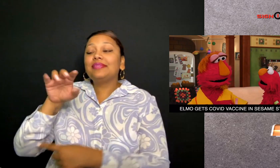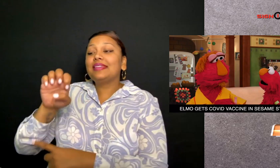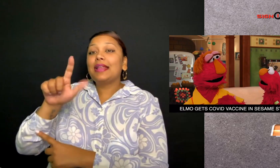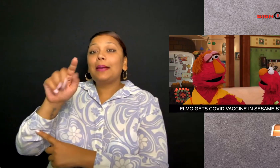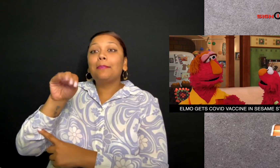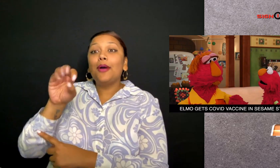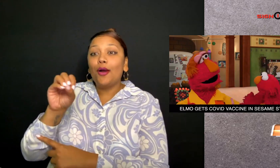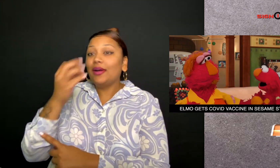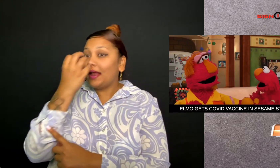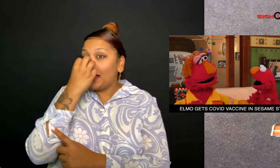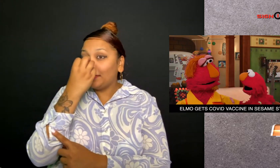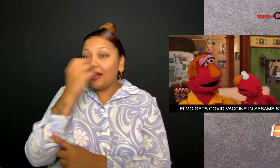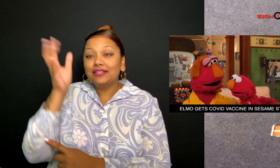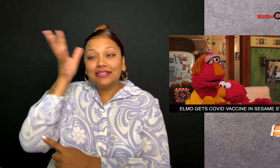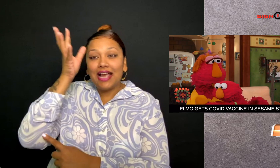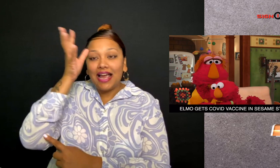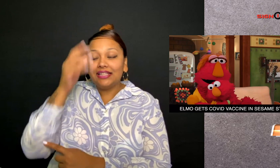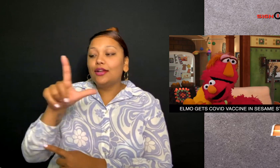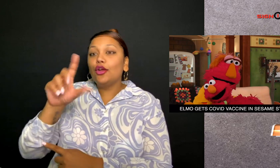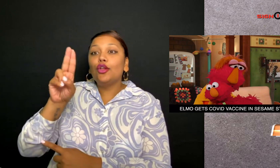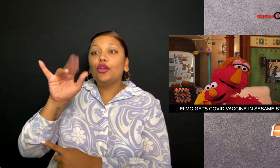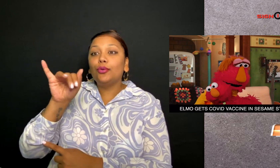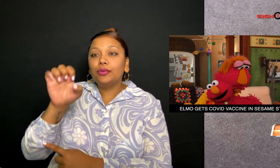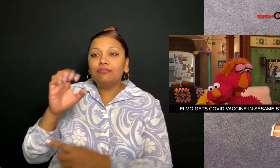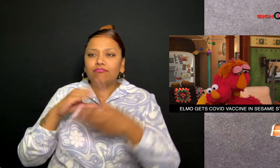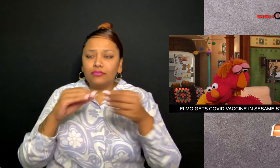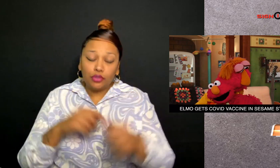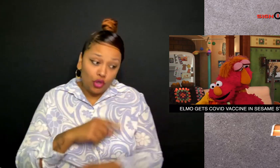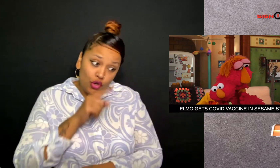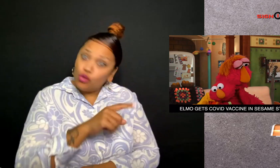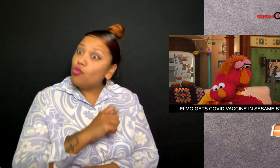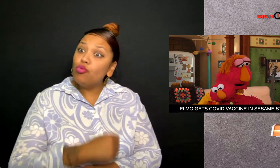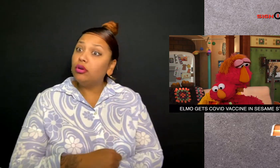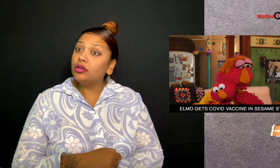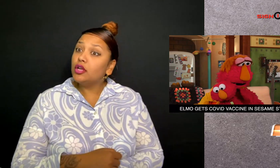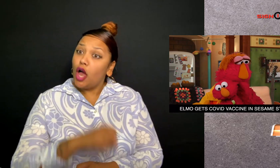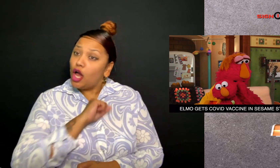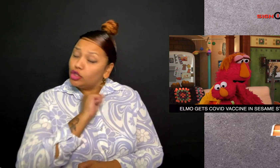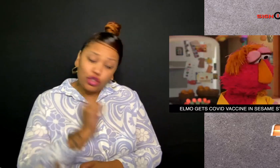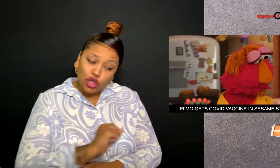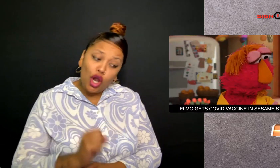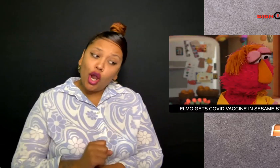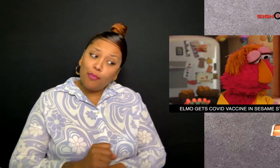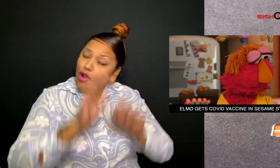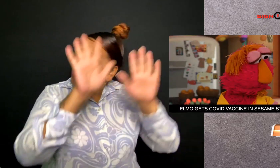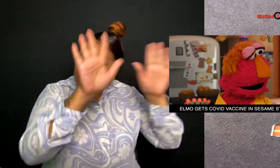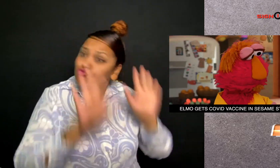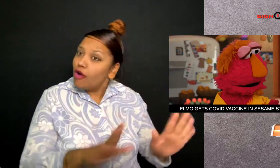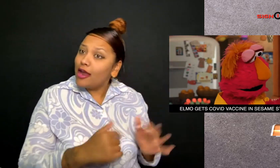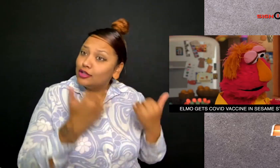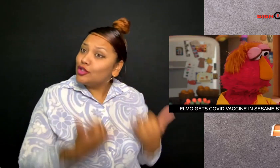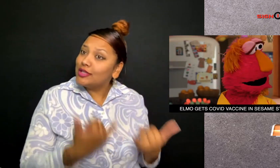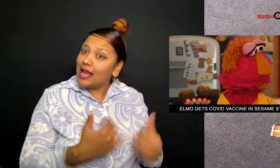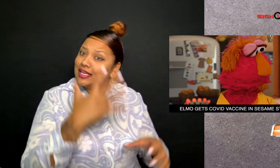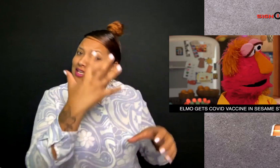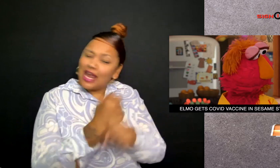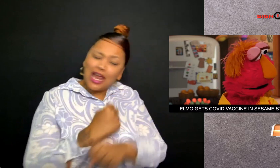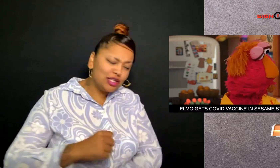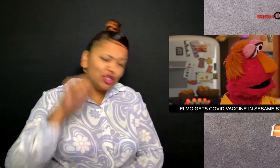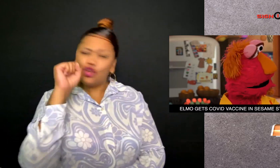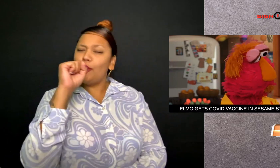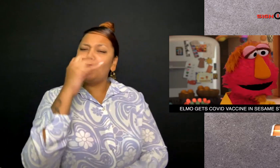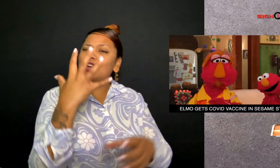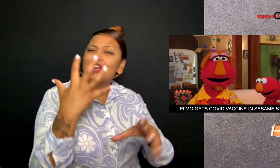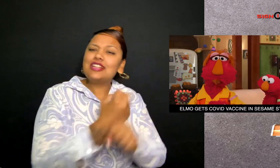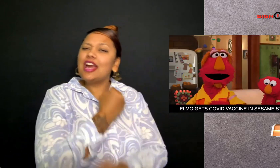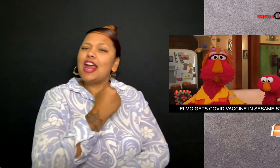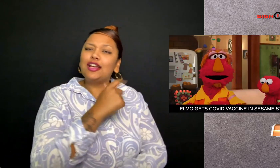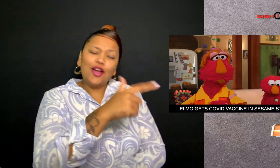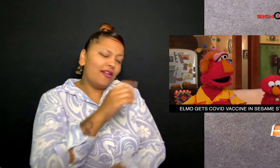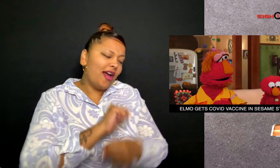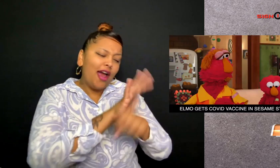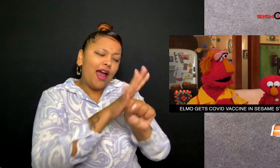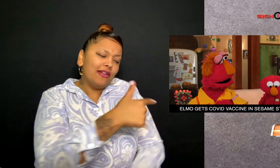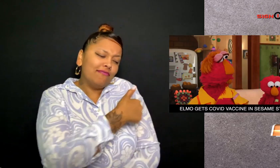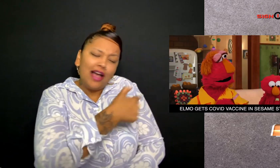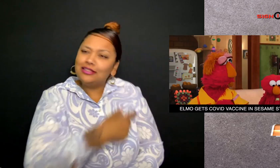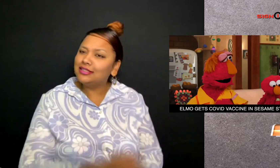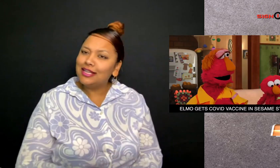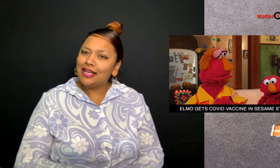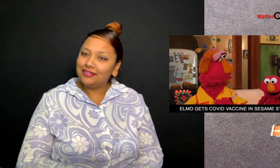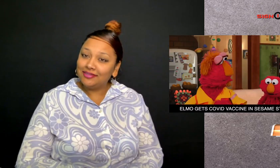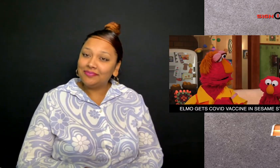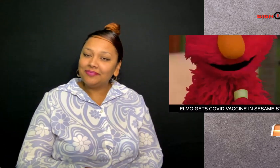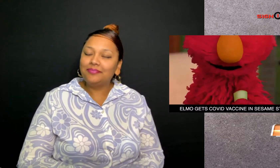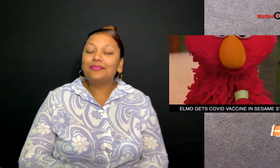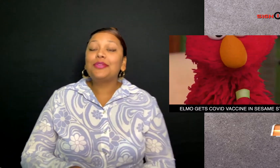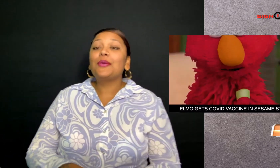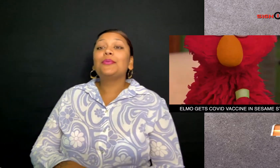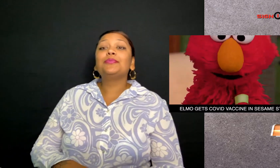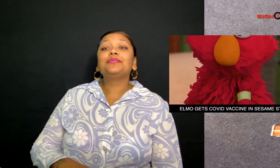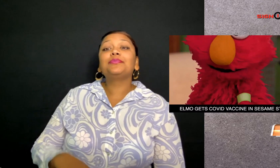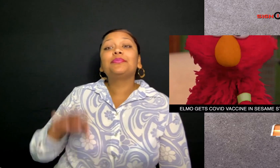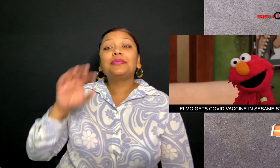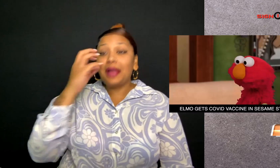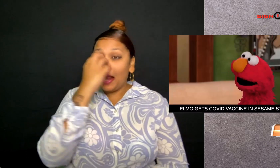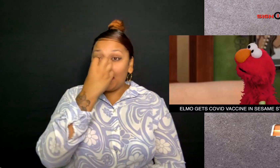in the PSA Elmo's dad Louie says you were superduper today getting your covid vaccine